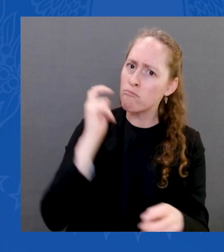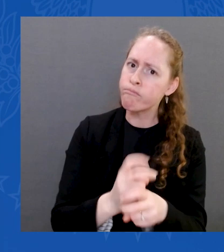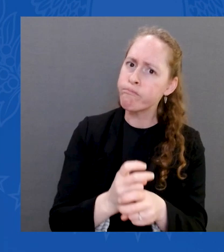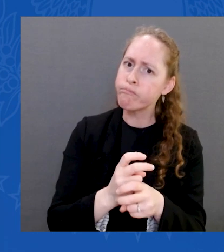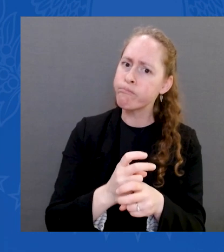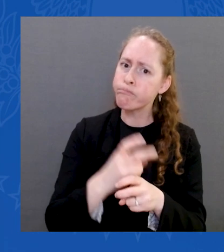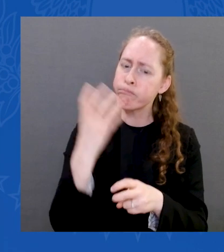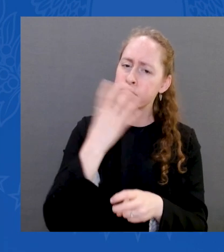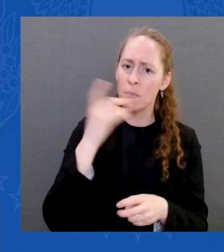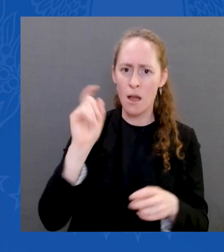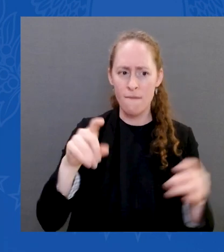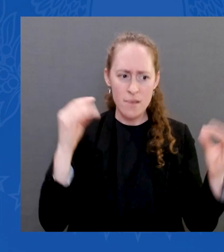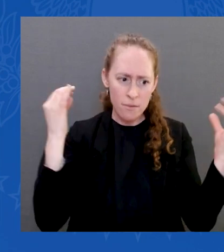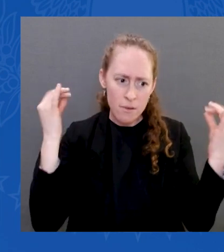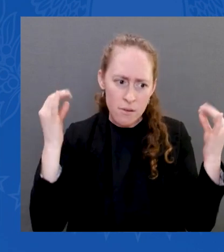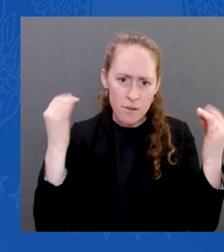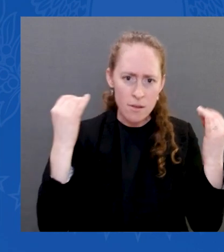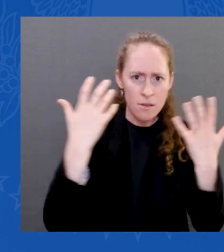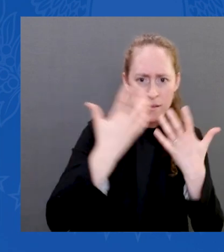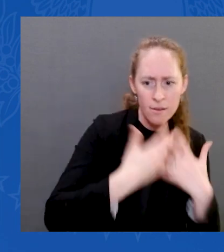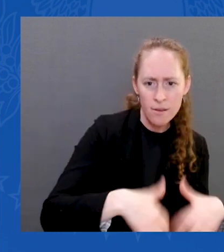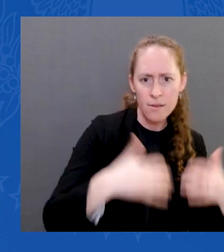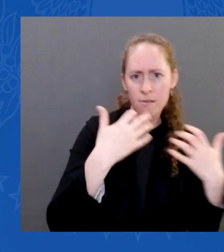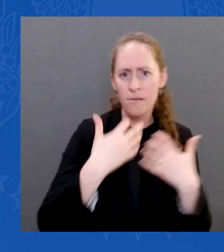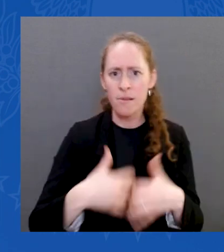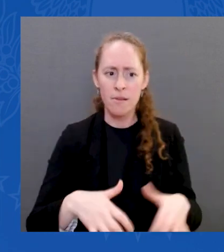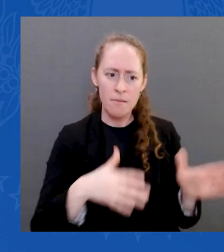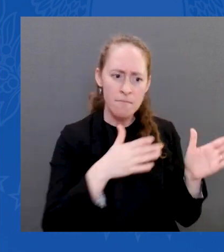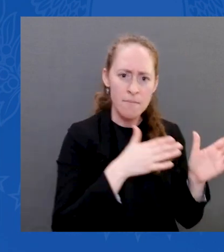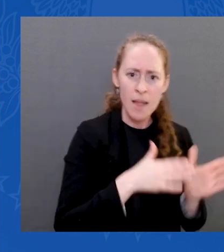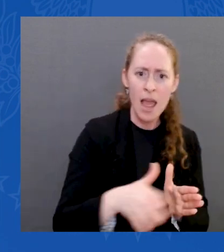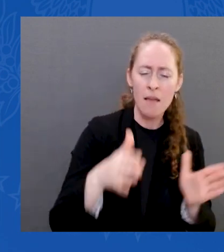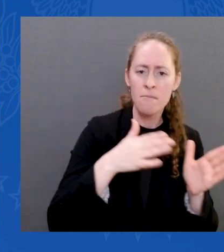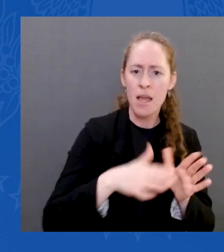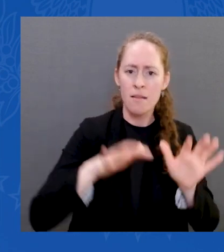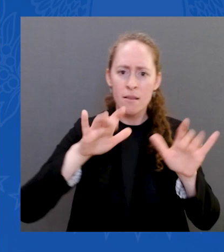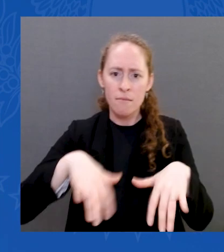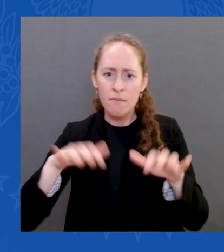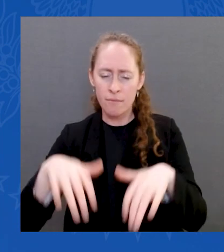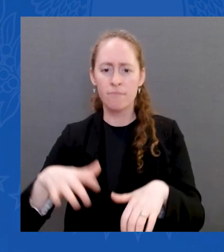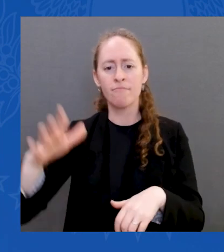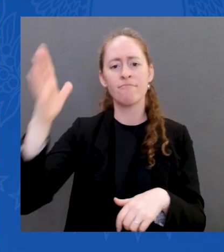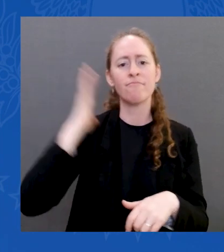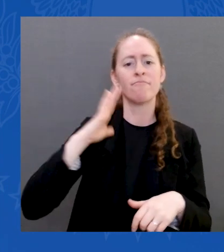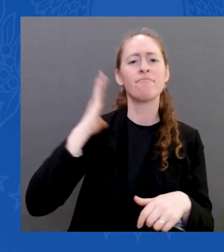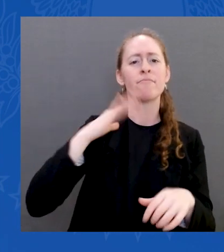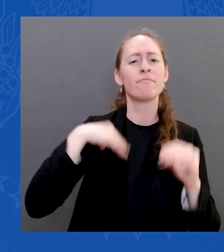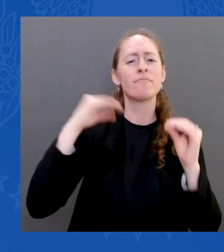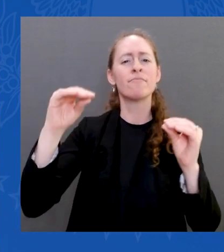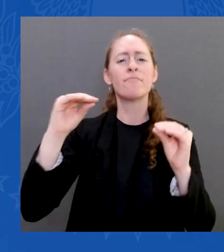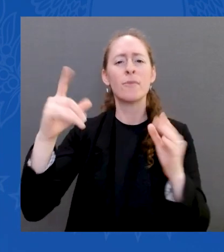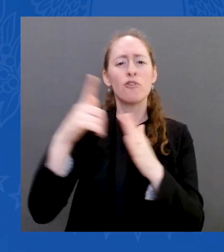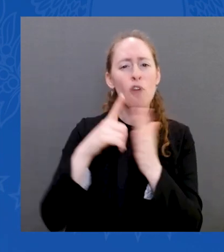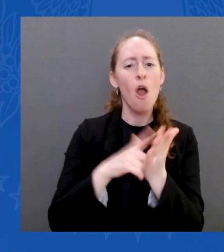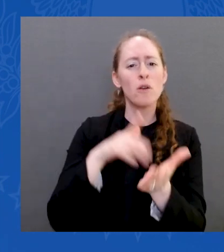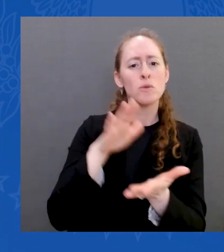I had a three-credit course I taught in law school. I would literally, every single -- I didn't want to do it during the week